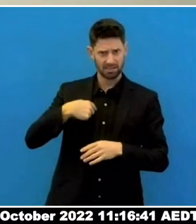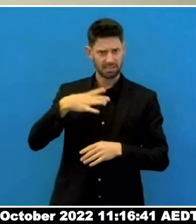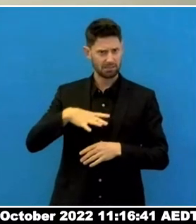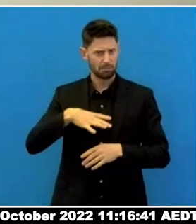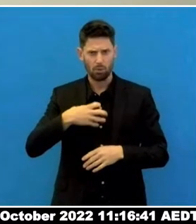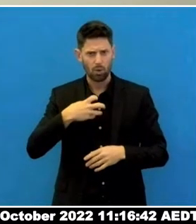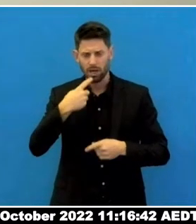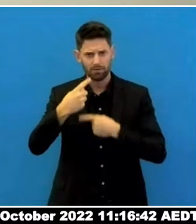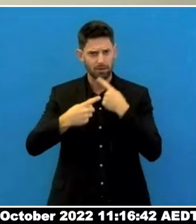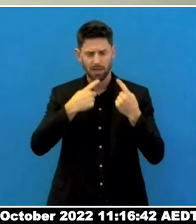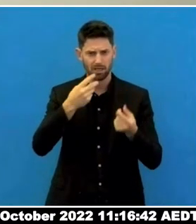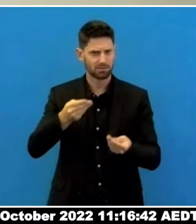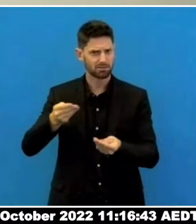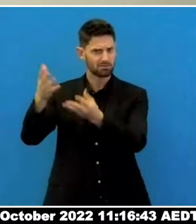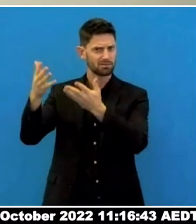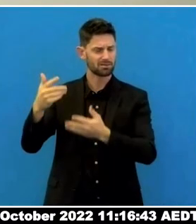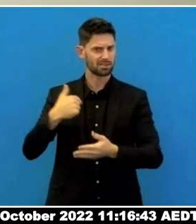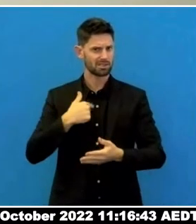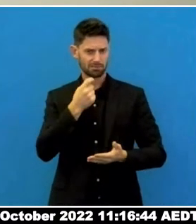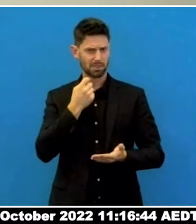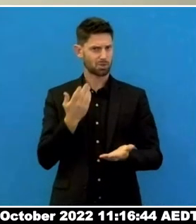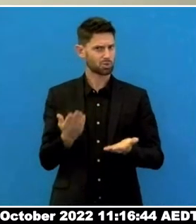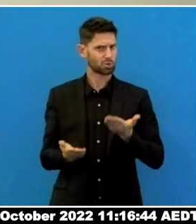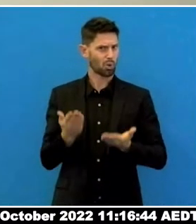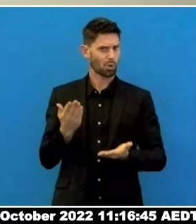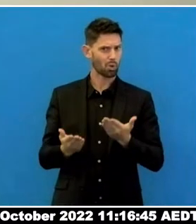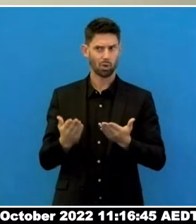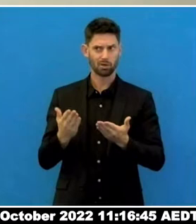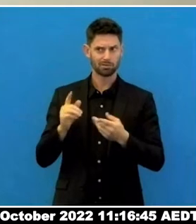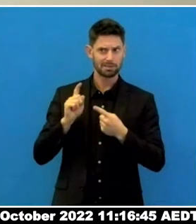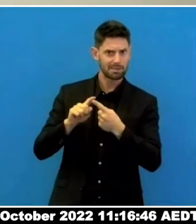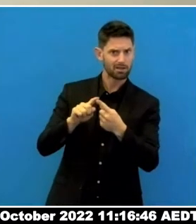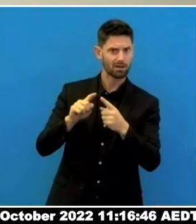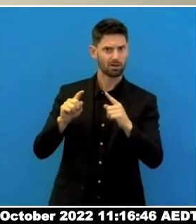I'm not sure about the status of my application to the United States,